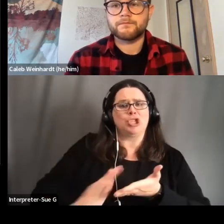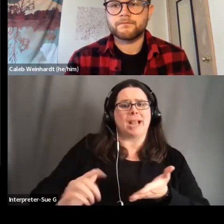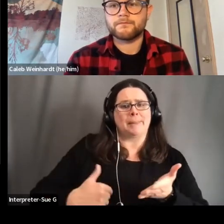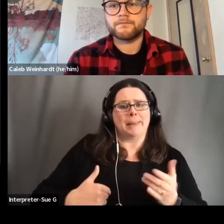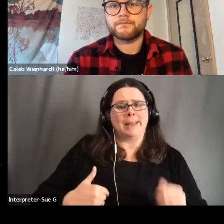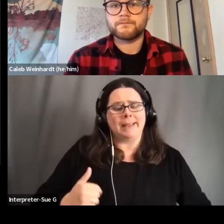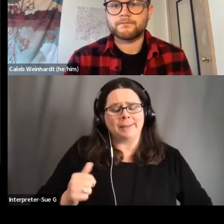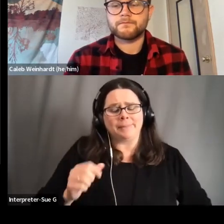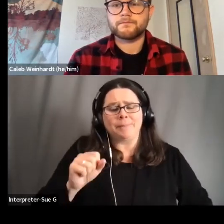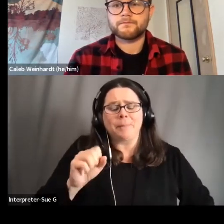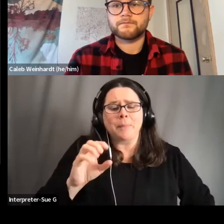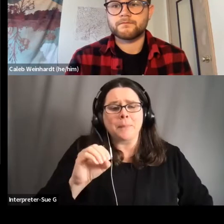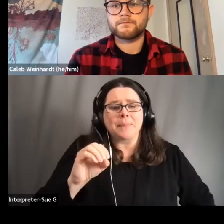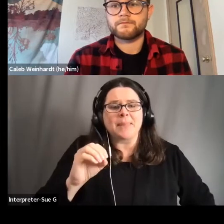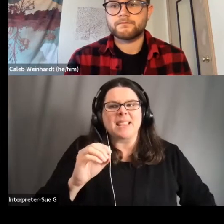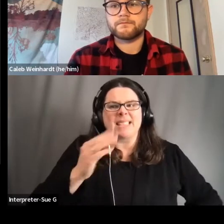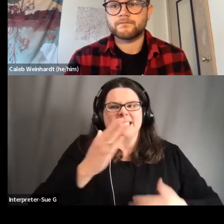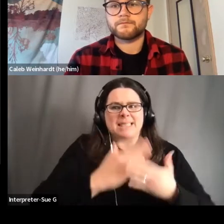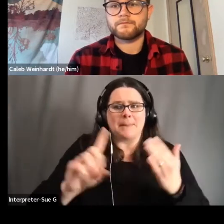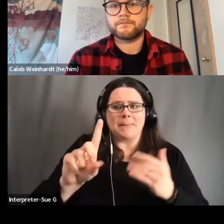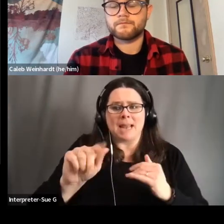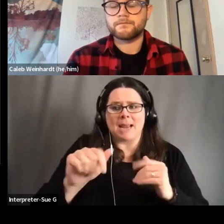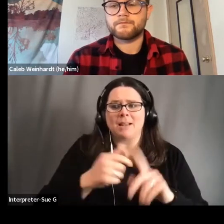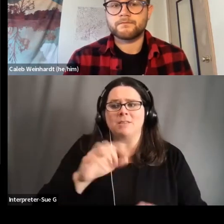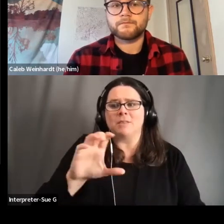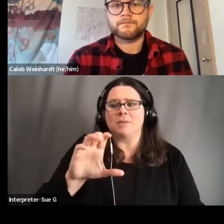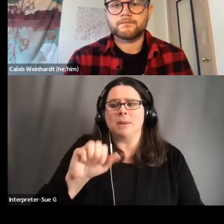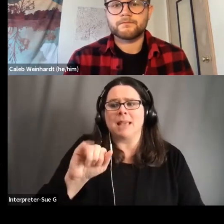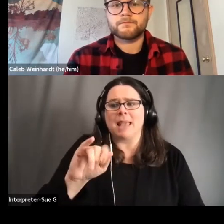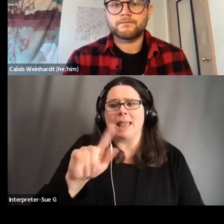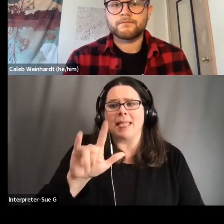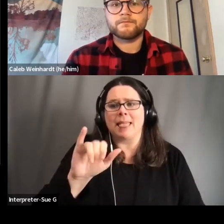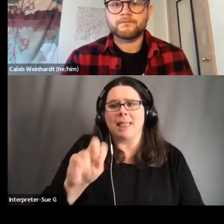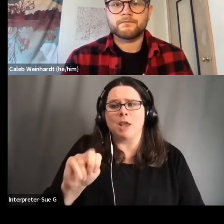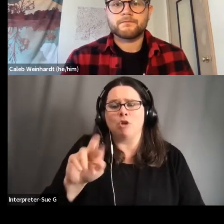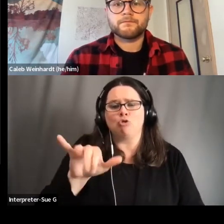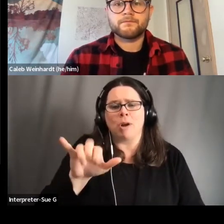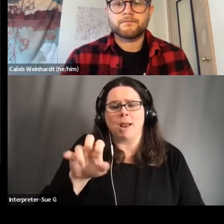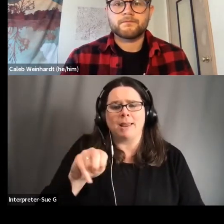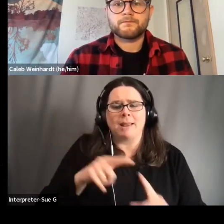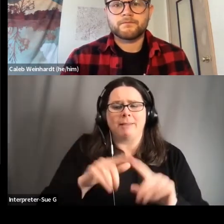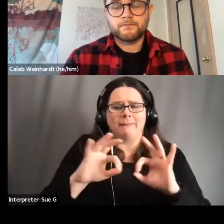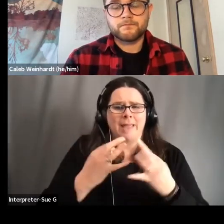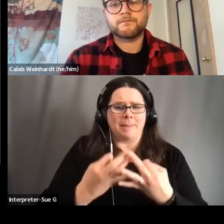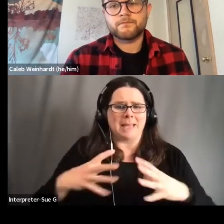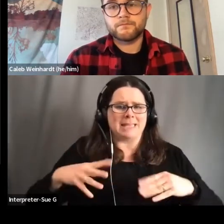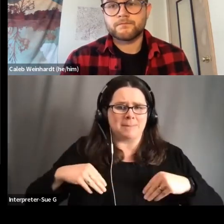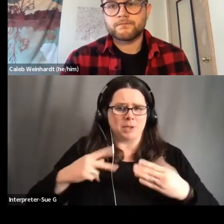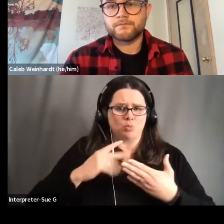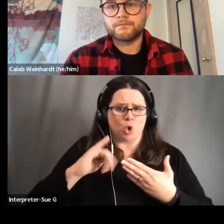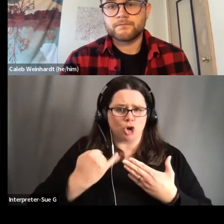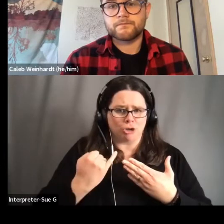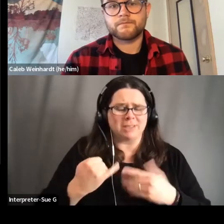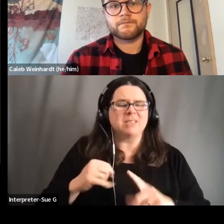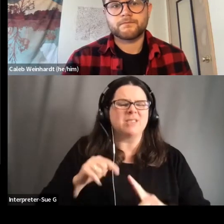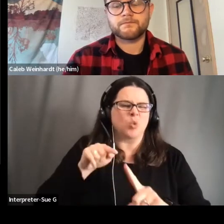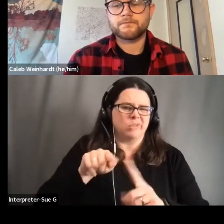So some of this data is from Caitlin Ryan and the Family Acceptance Project and we've talked about these things. So Caitlin Ryan has codified it